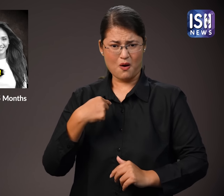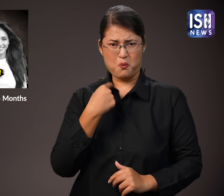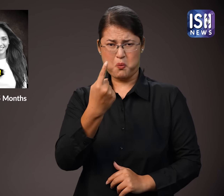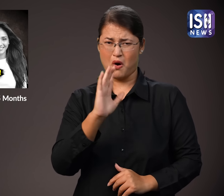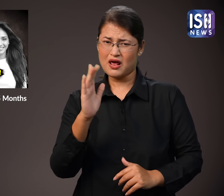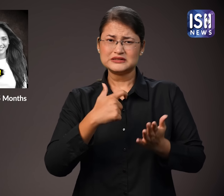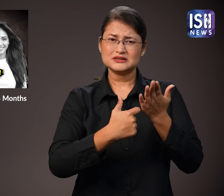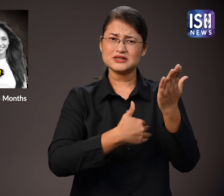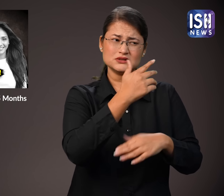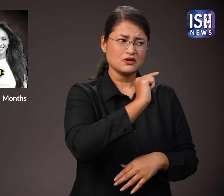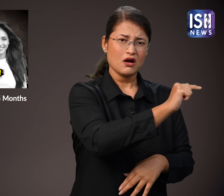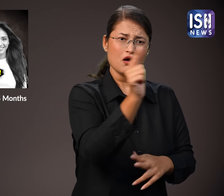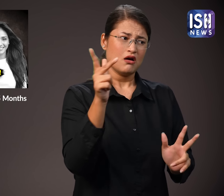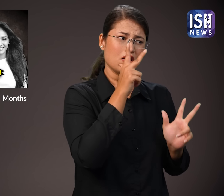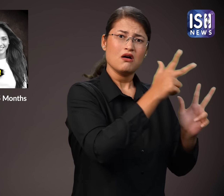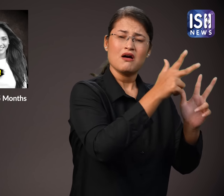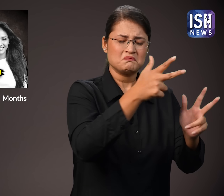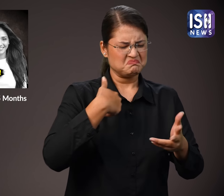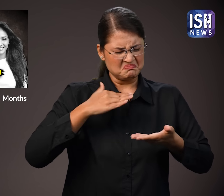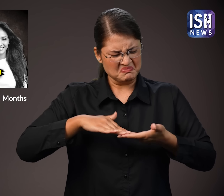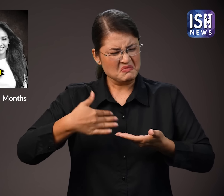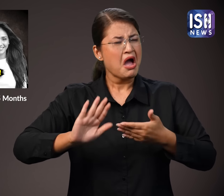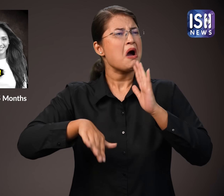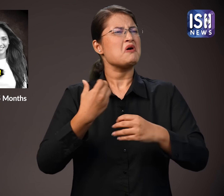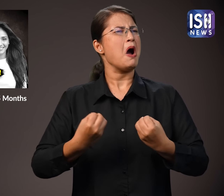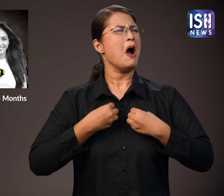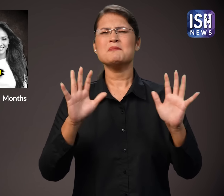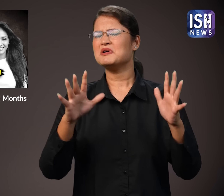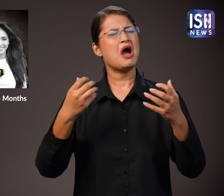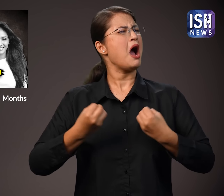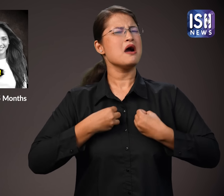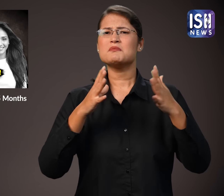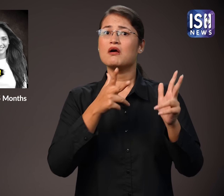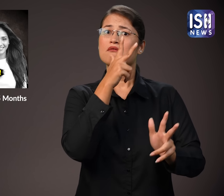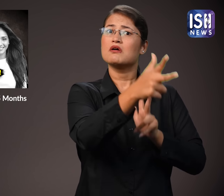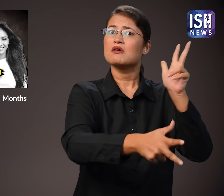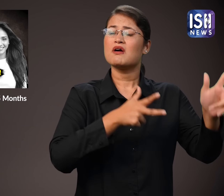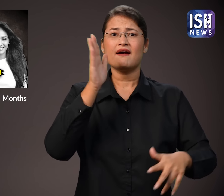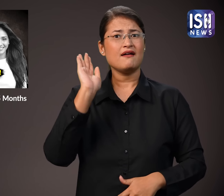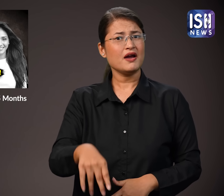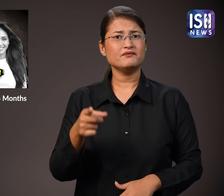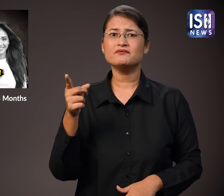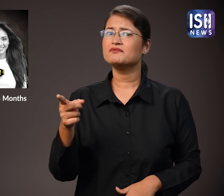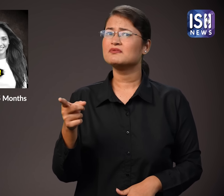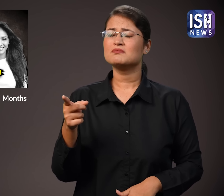Not just her family, she often told relatives she was unhappy after marriage.